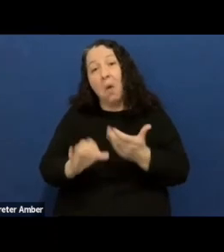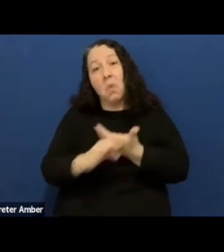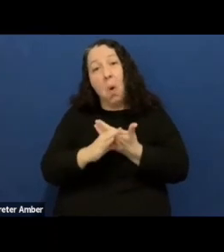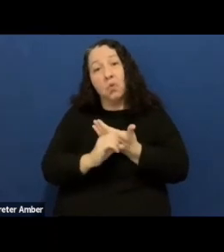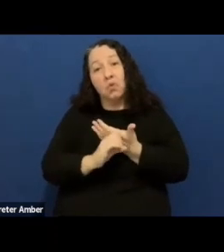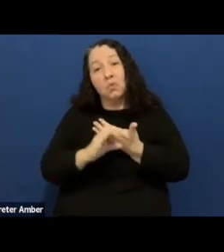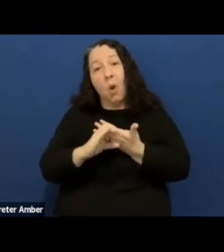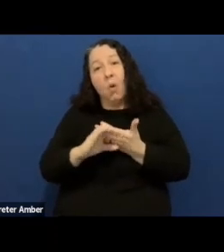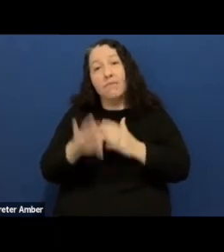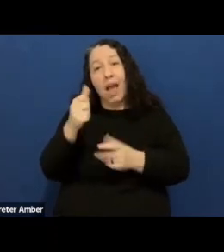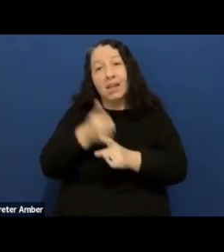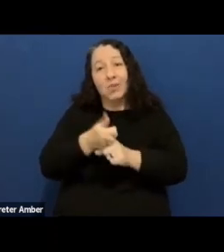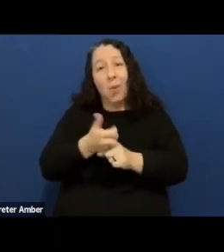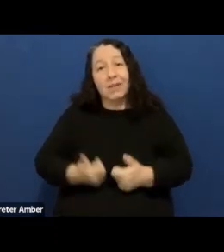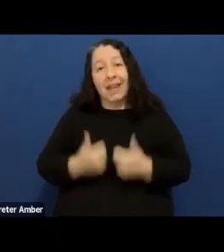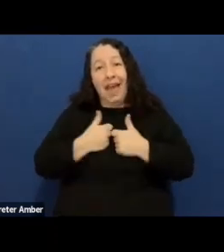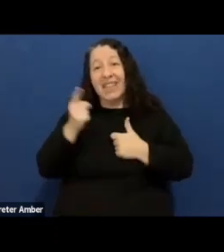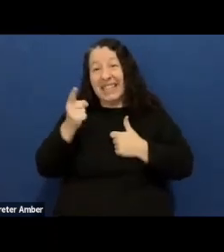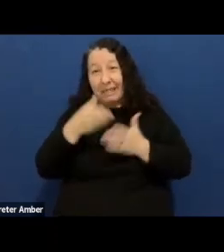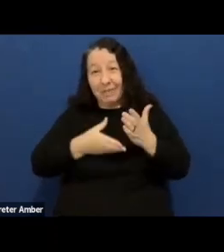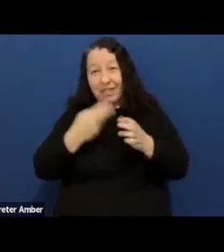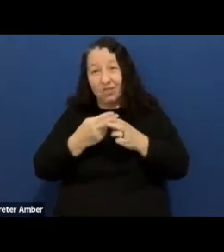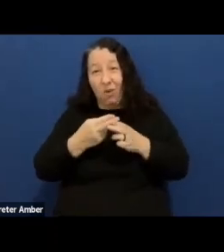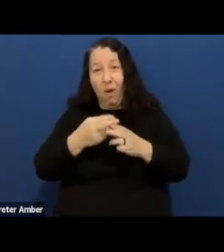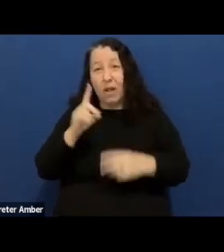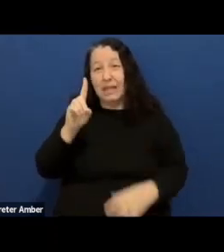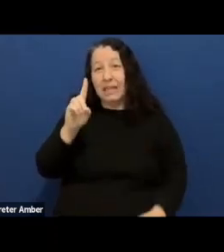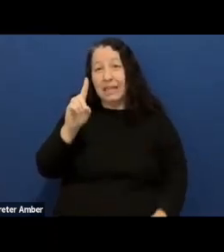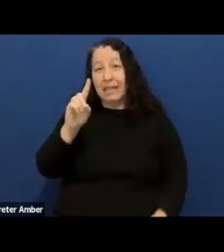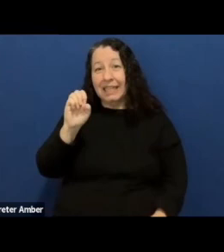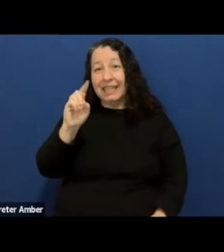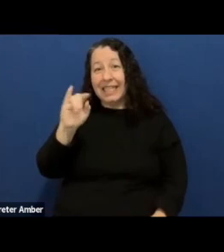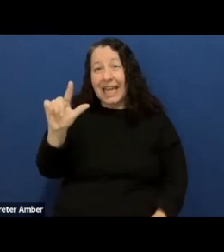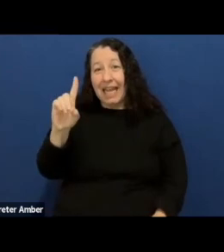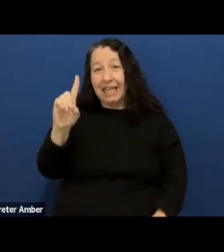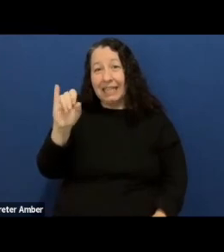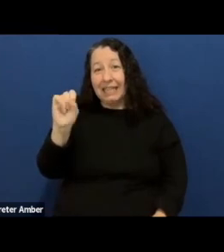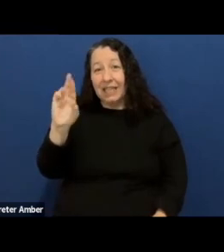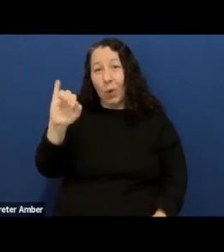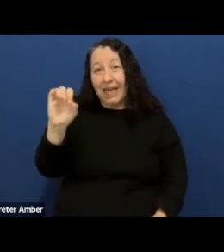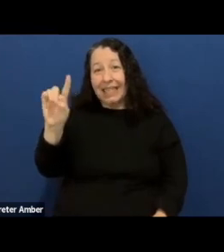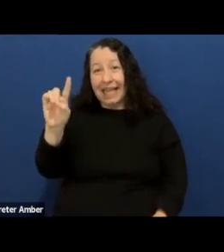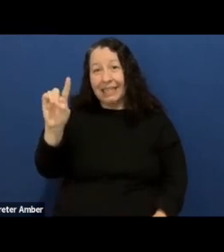find its own life. This piece is called Detail Disoriented (Brain